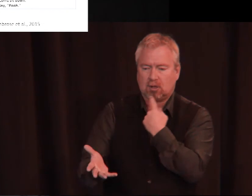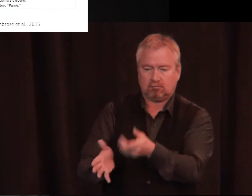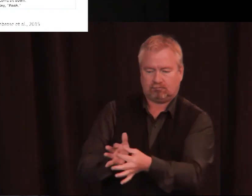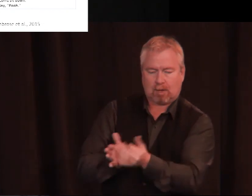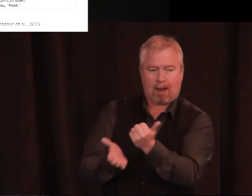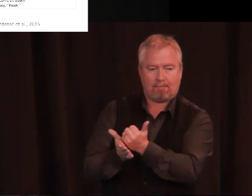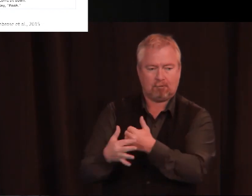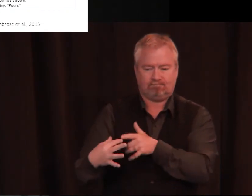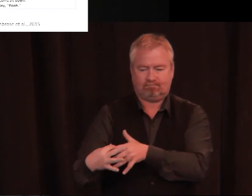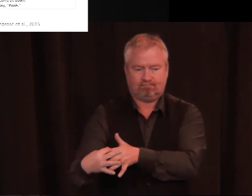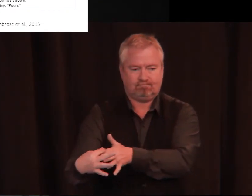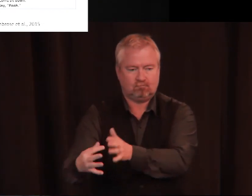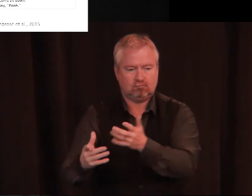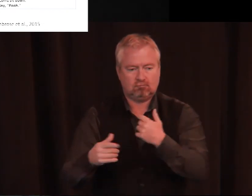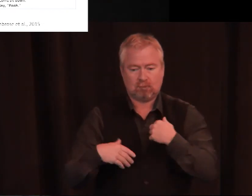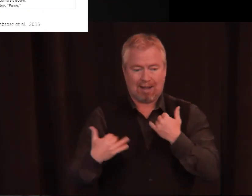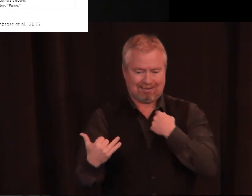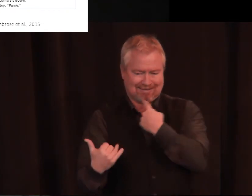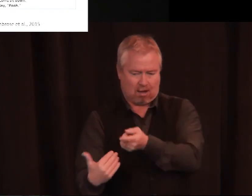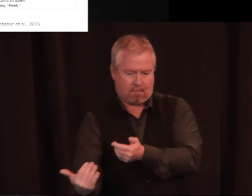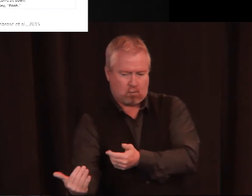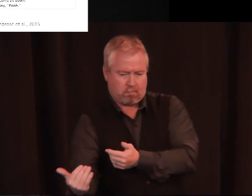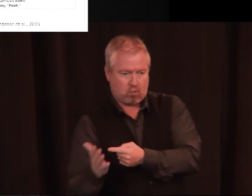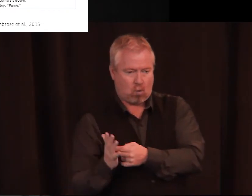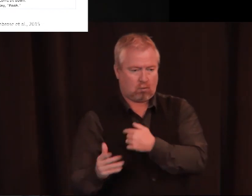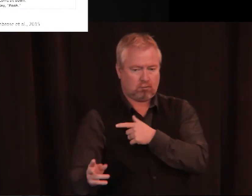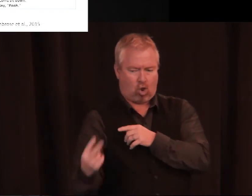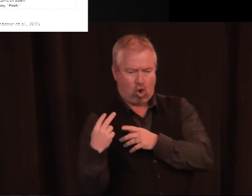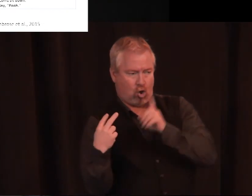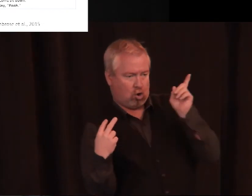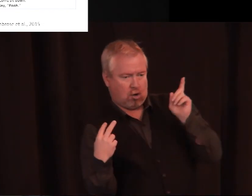Come over here. Look at this. What color is this?